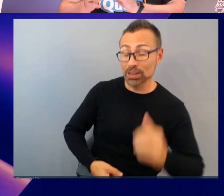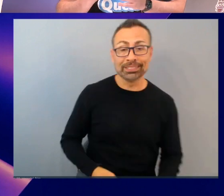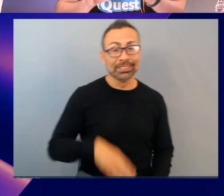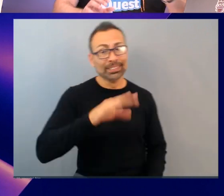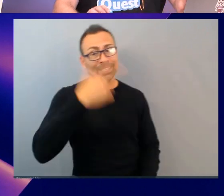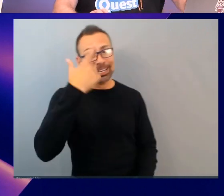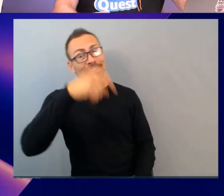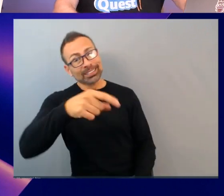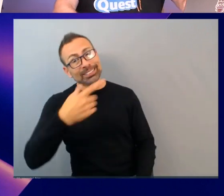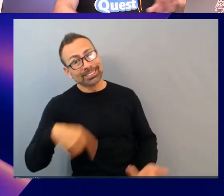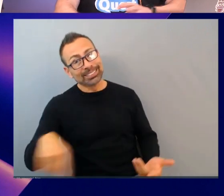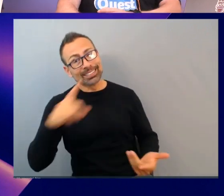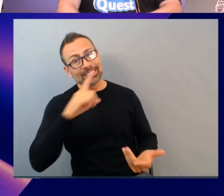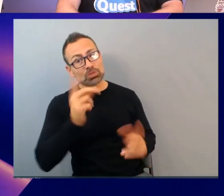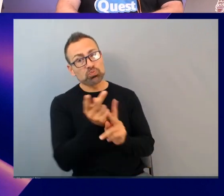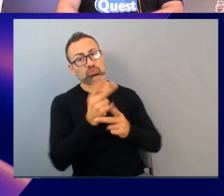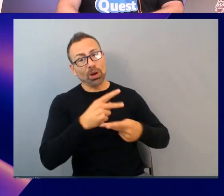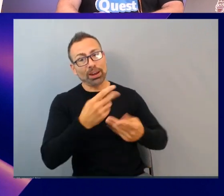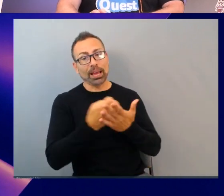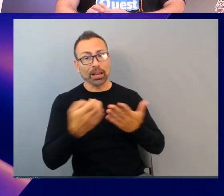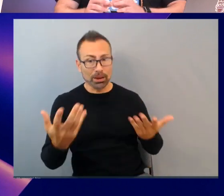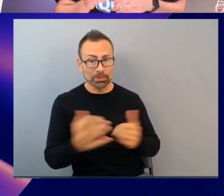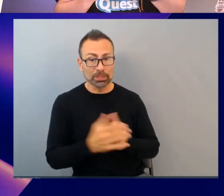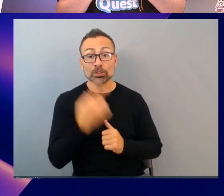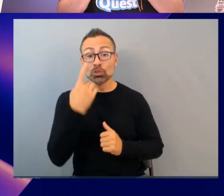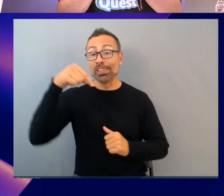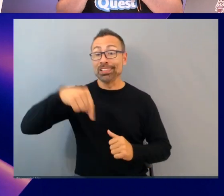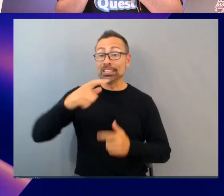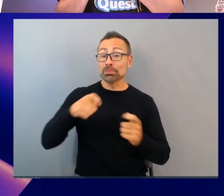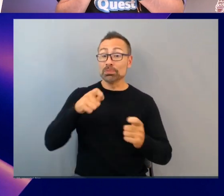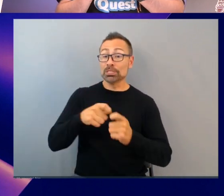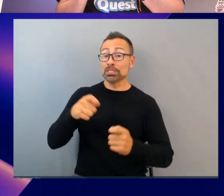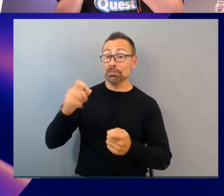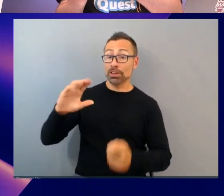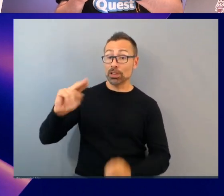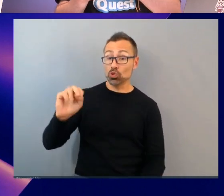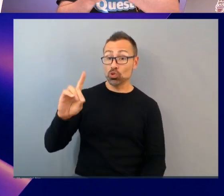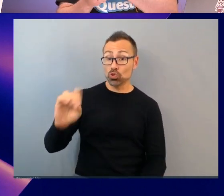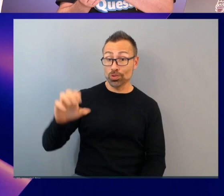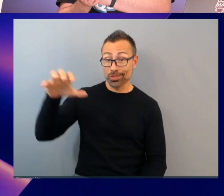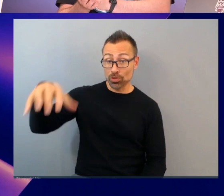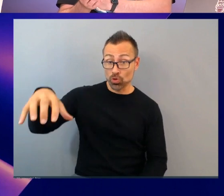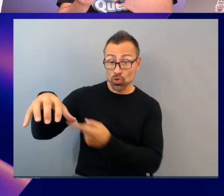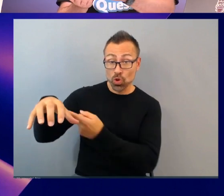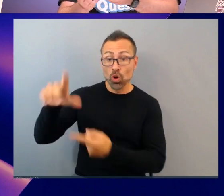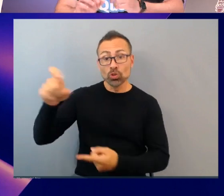So for this specific node here of the game, you will need to resize an instance to accordingly fit the bill, right?